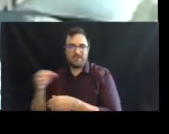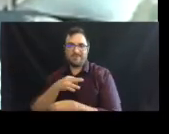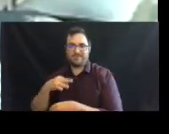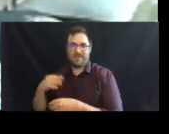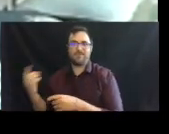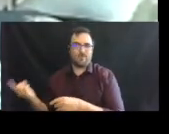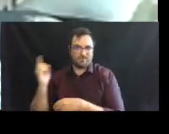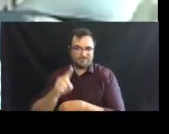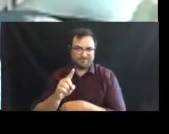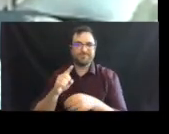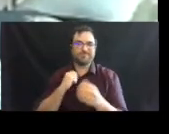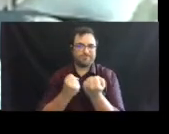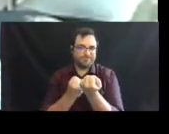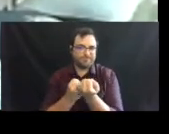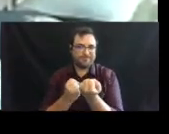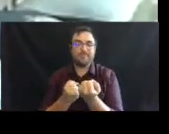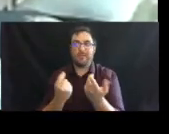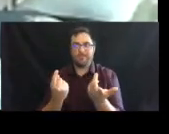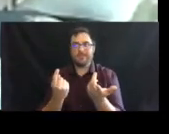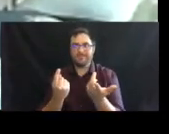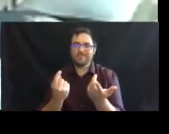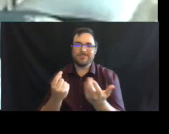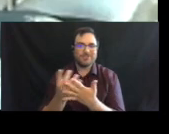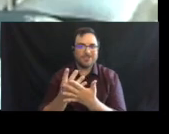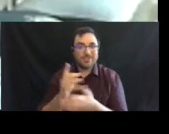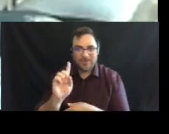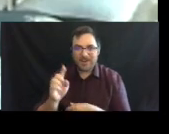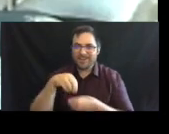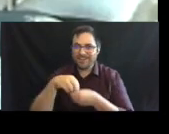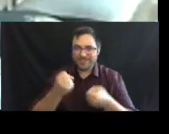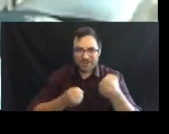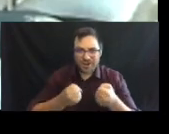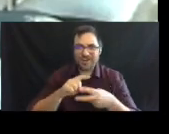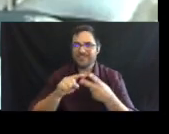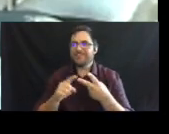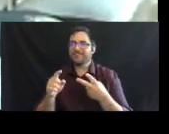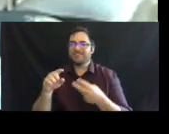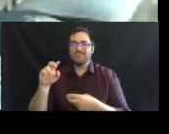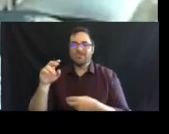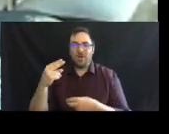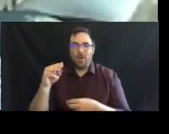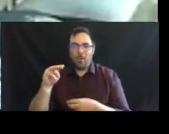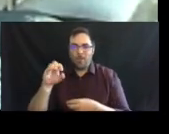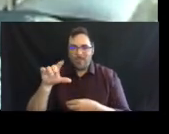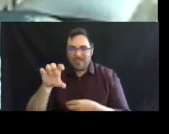have screened babies in cars, we've screened babies in homeless shelters. Most often we screen babies